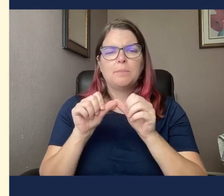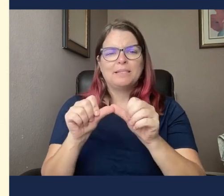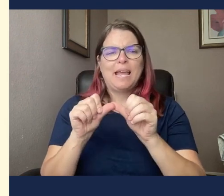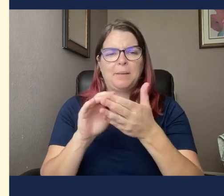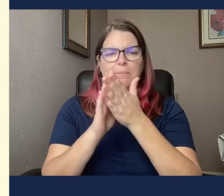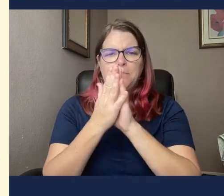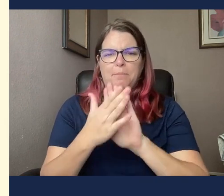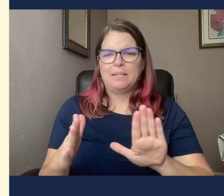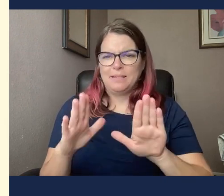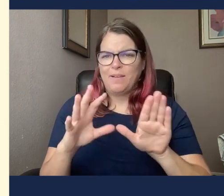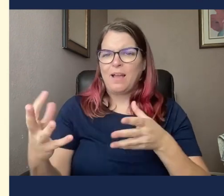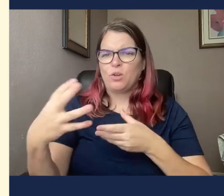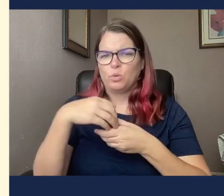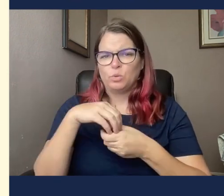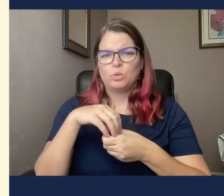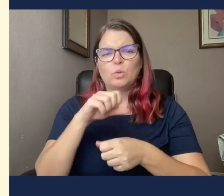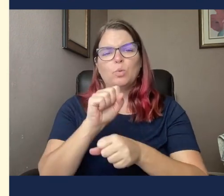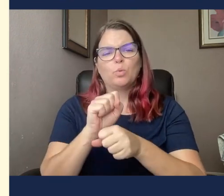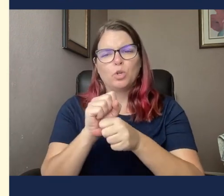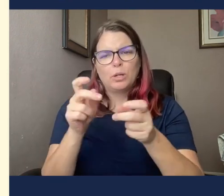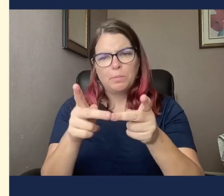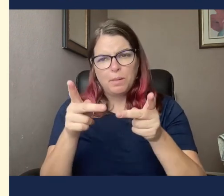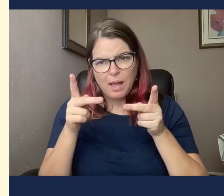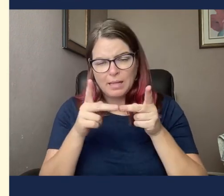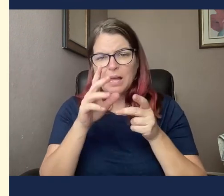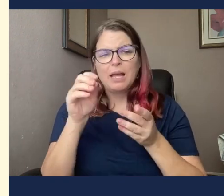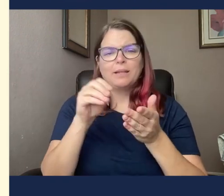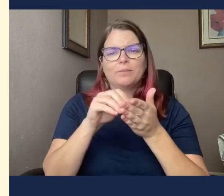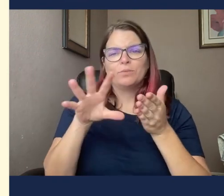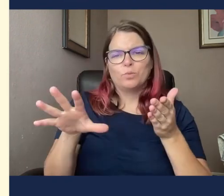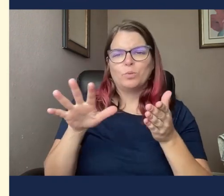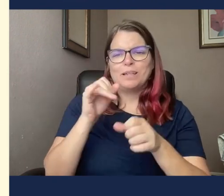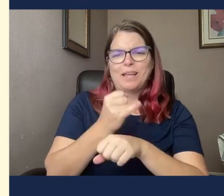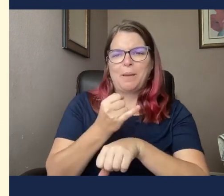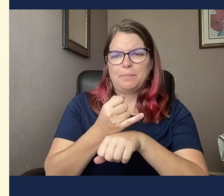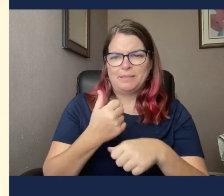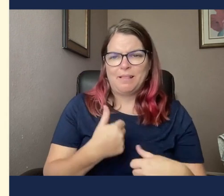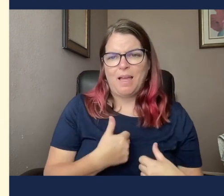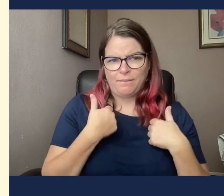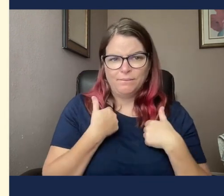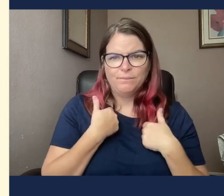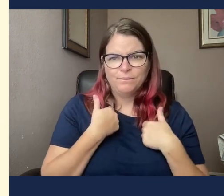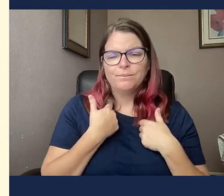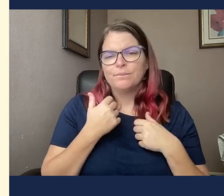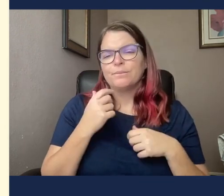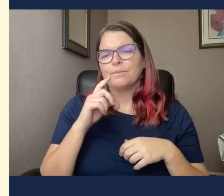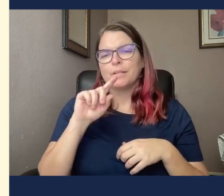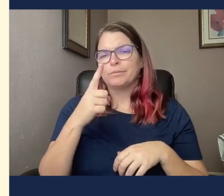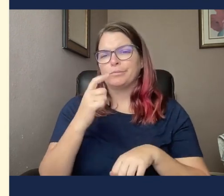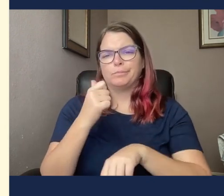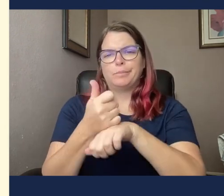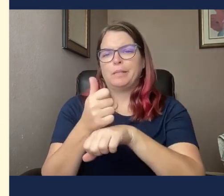humanitarian concerns related to current even